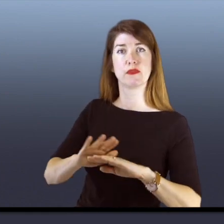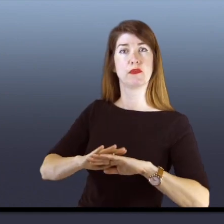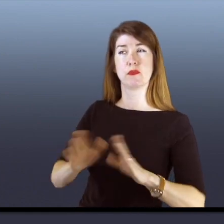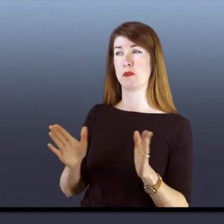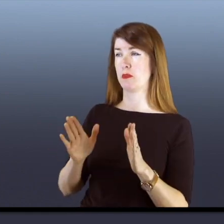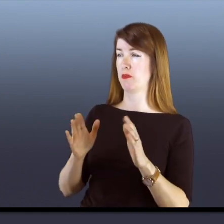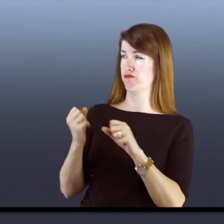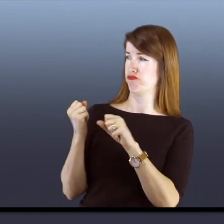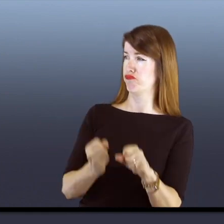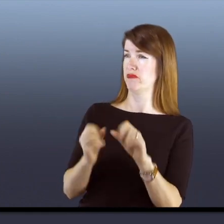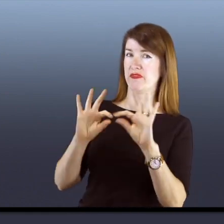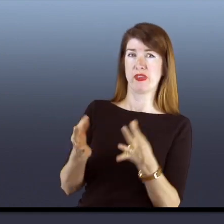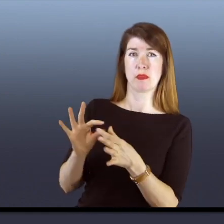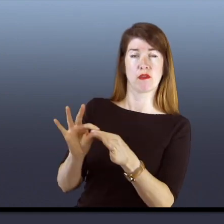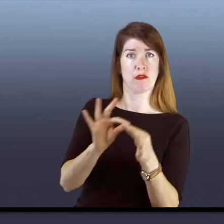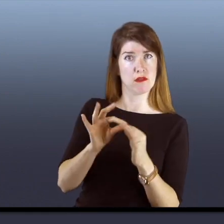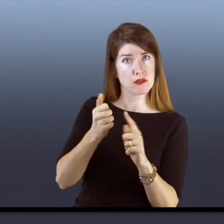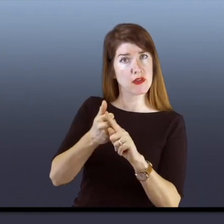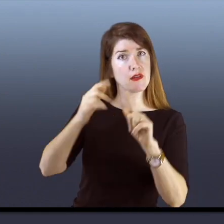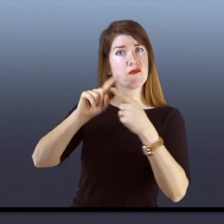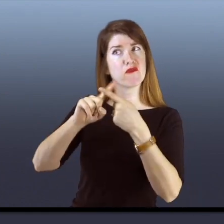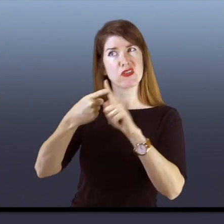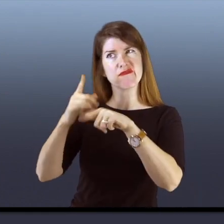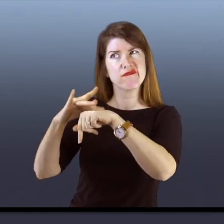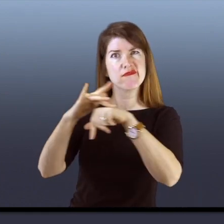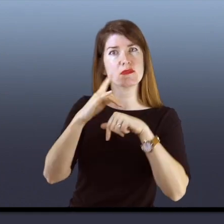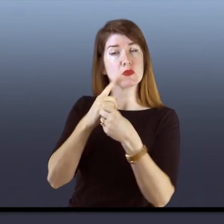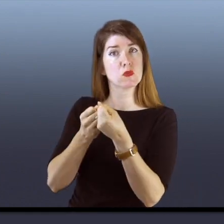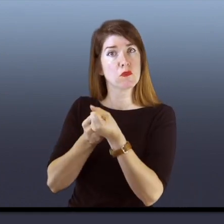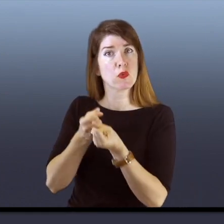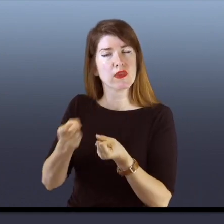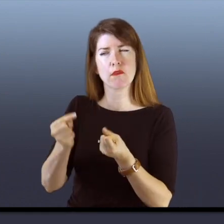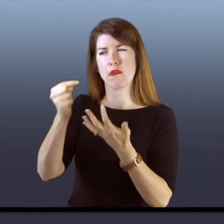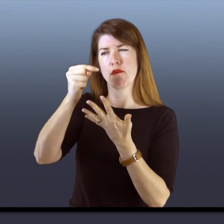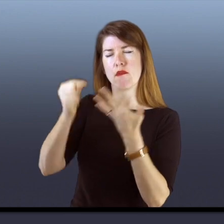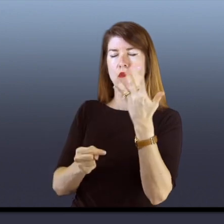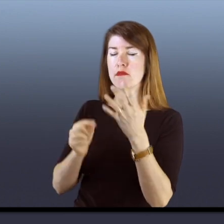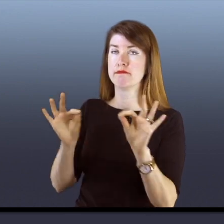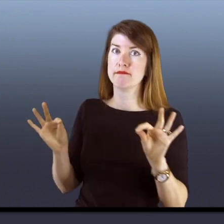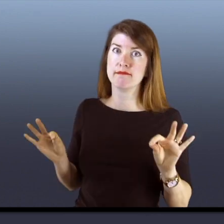All those things are very key into being able to assess the deaf and hard of hearing clients needs.